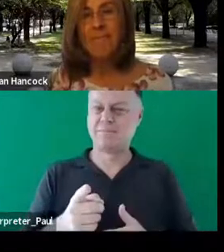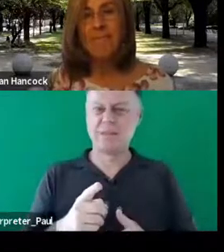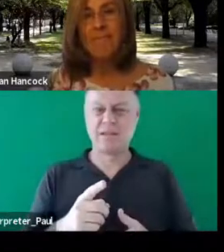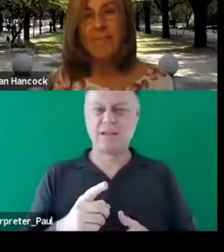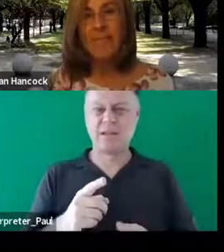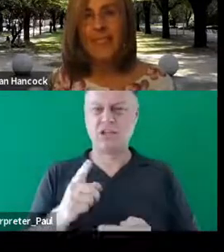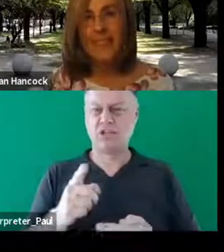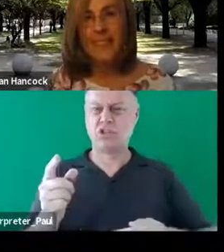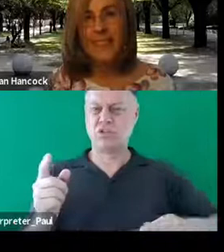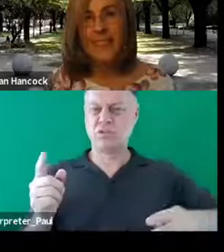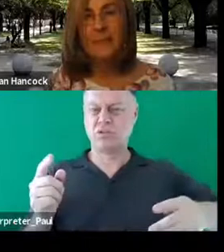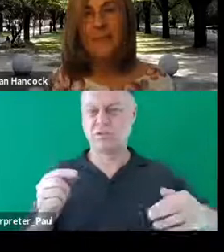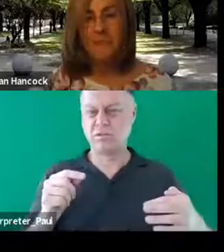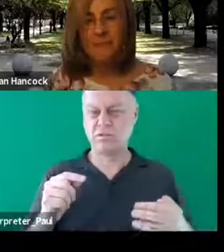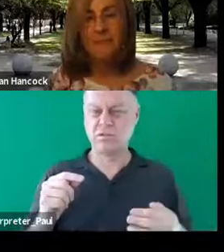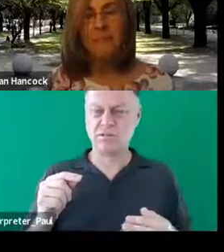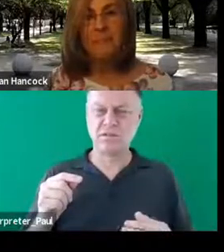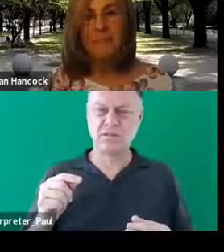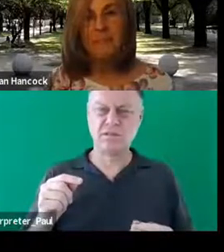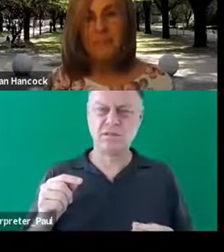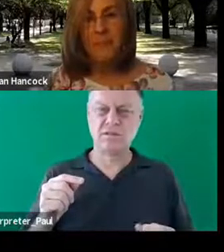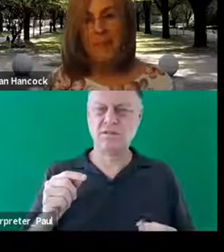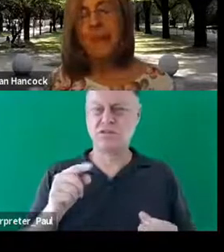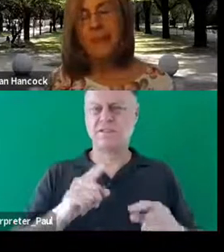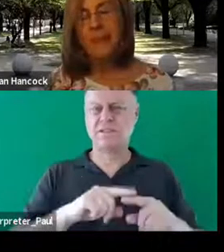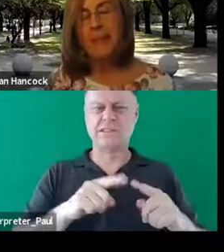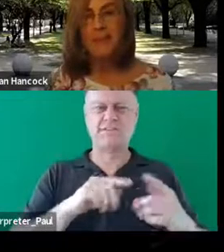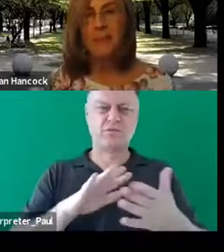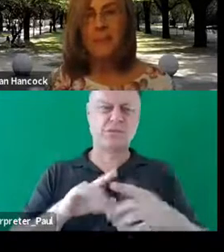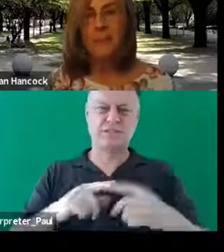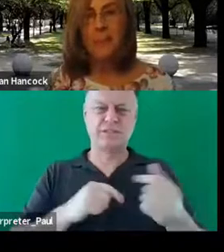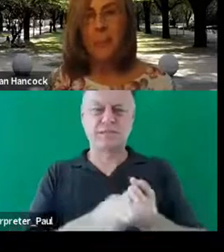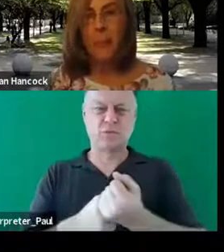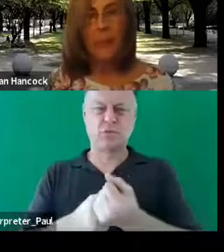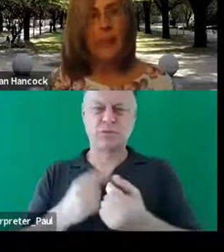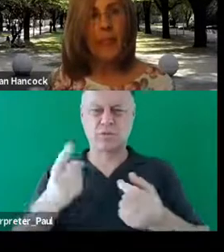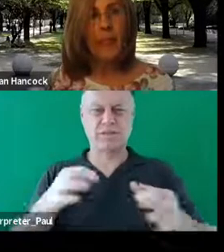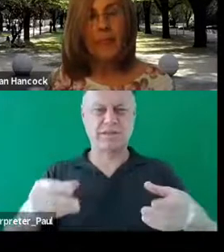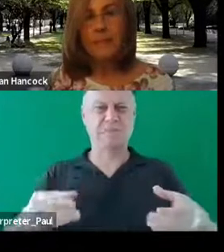whole suite of different approaches and supports and goes back to how you first